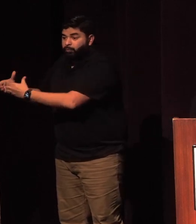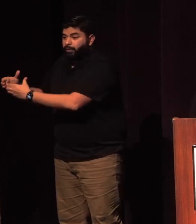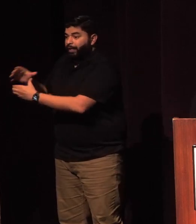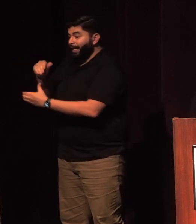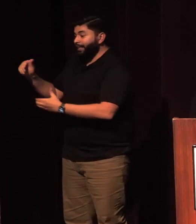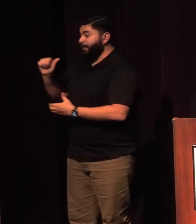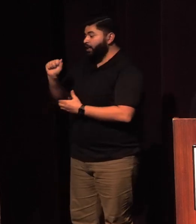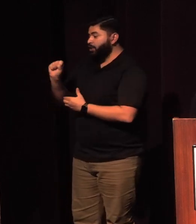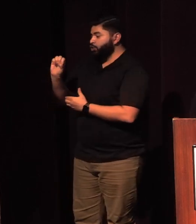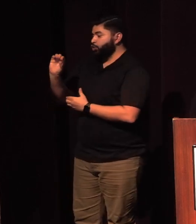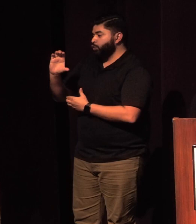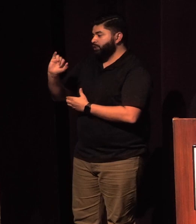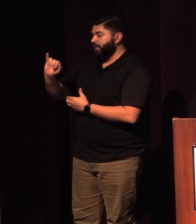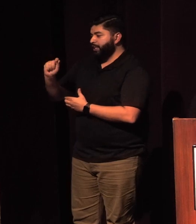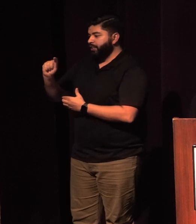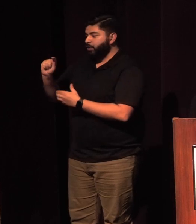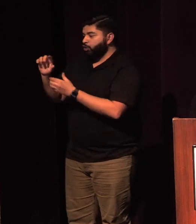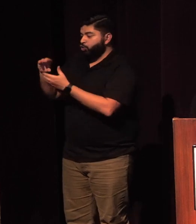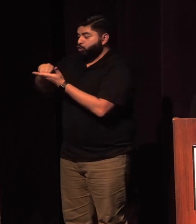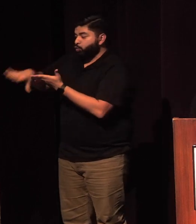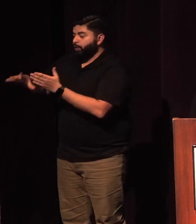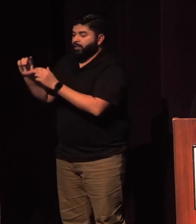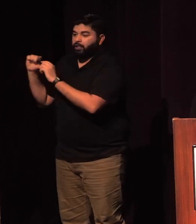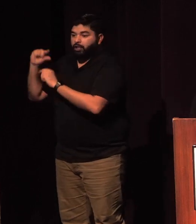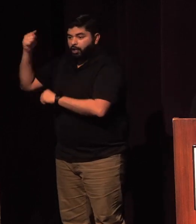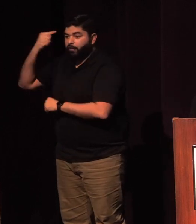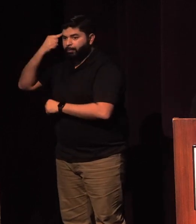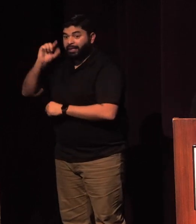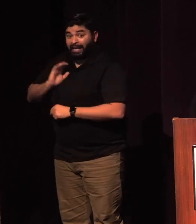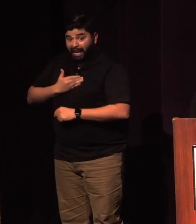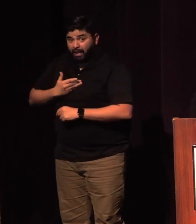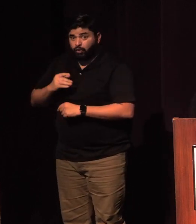school and group classified consultation Council, the Academic Senate, and the Associated Student Government.